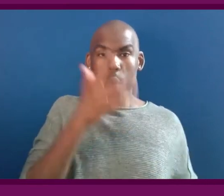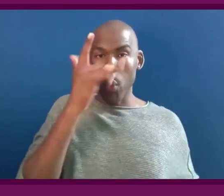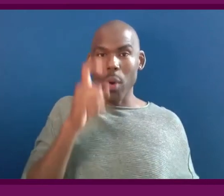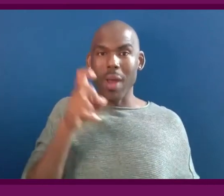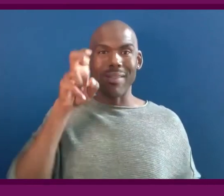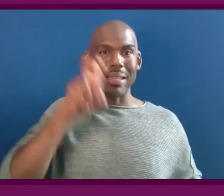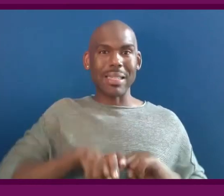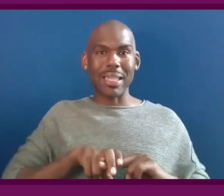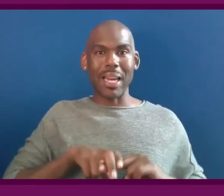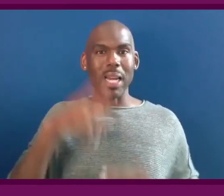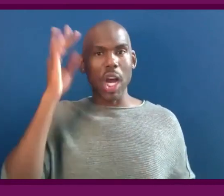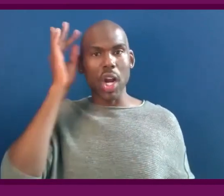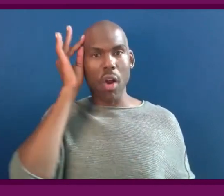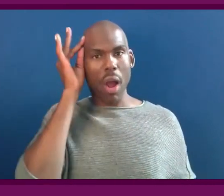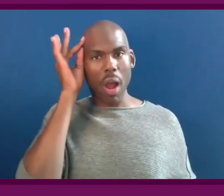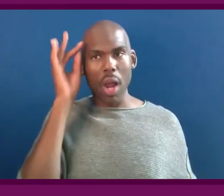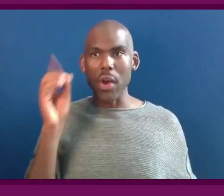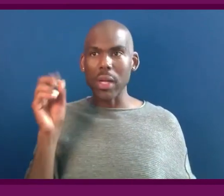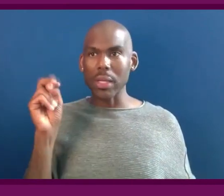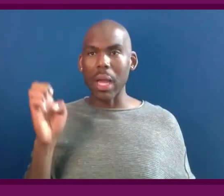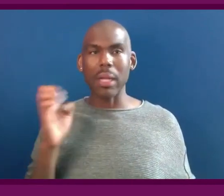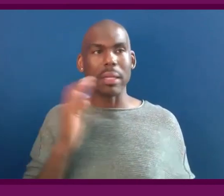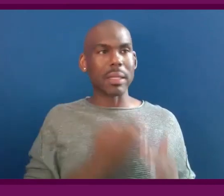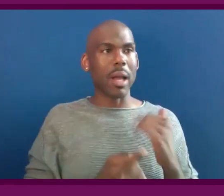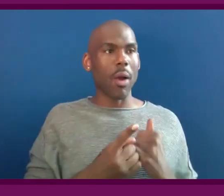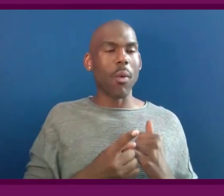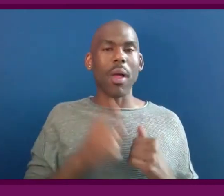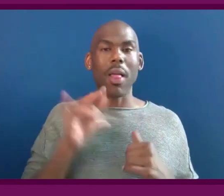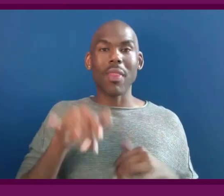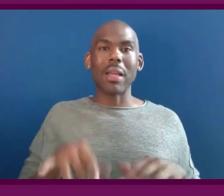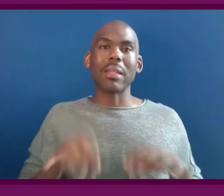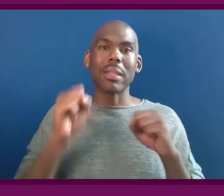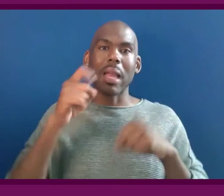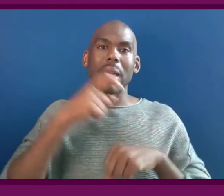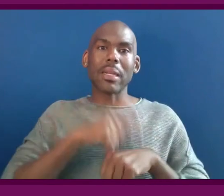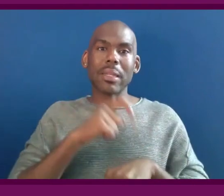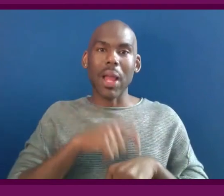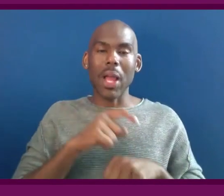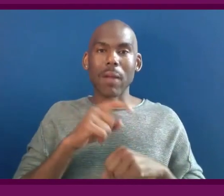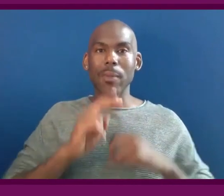sit down and get our hair done. Somebody has to do our hair. And I think that that takes time to learn to build.